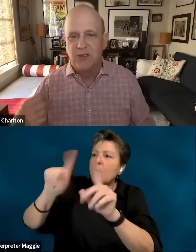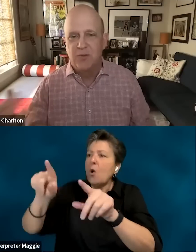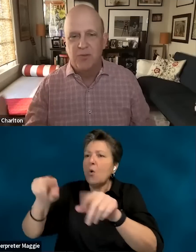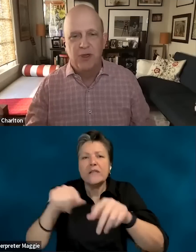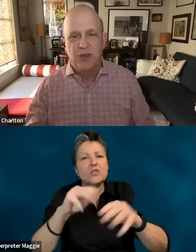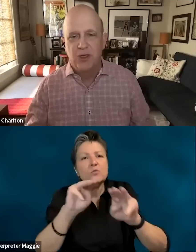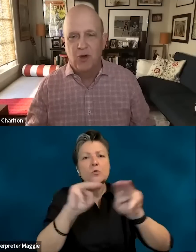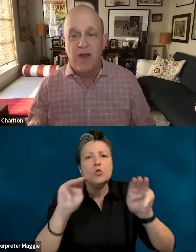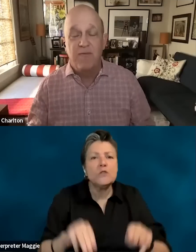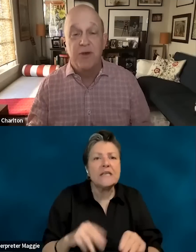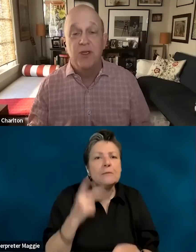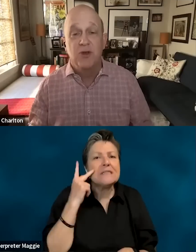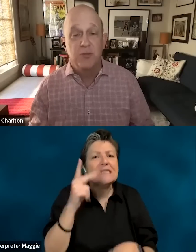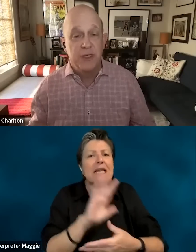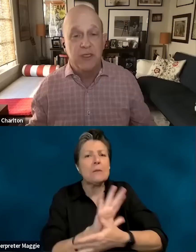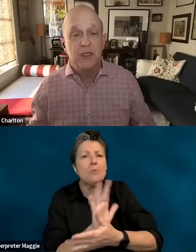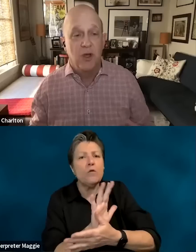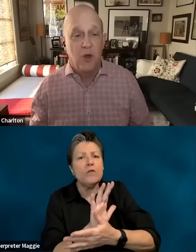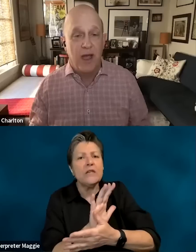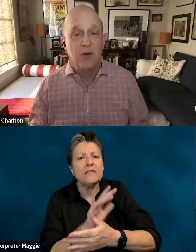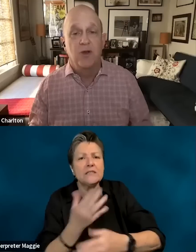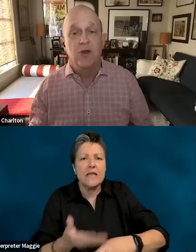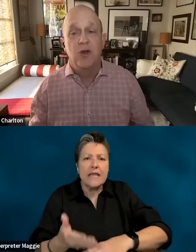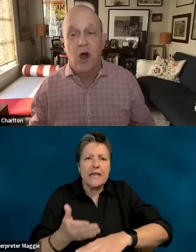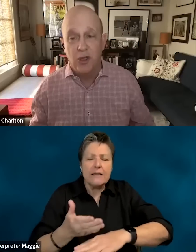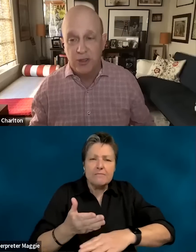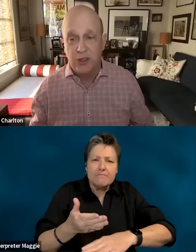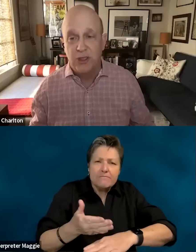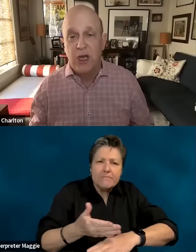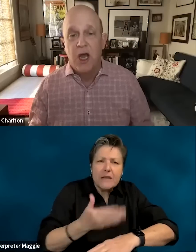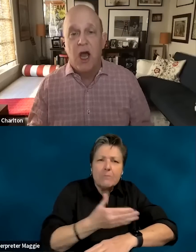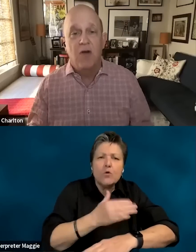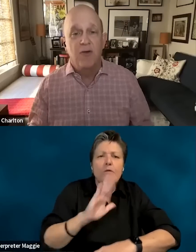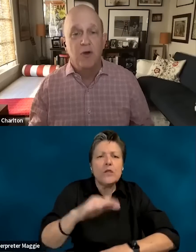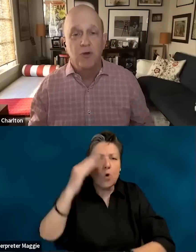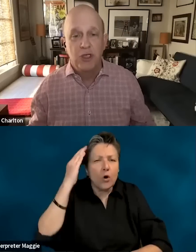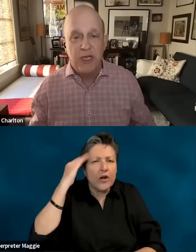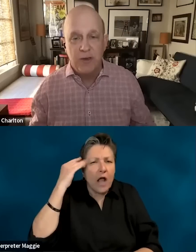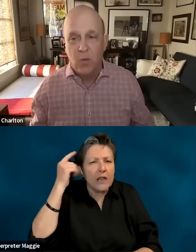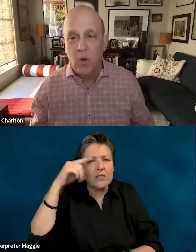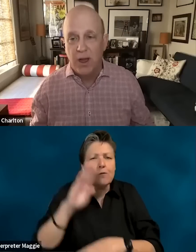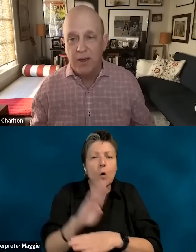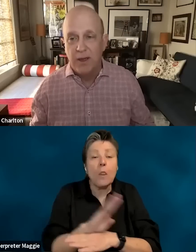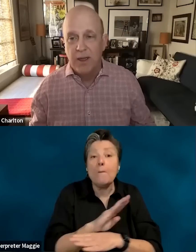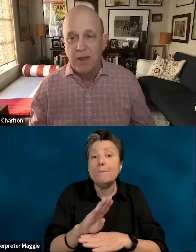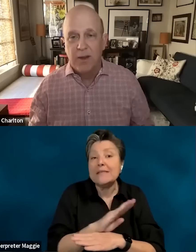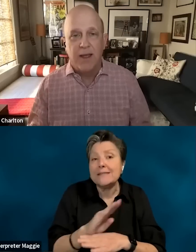building your craft, building your business know-how and your knowledge of who's in what.